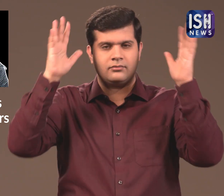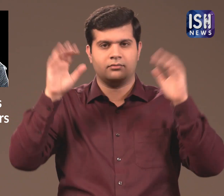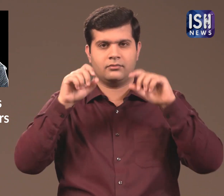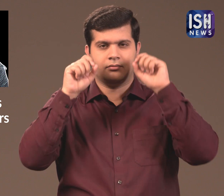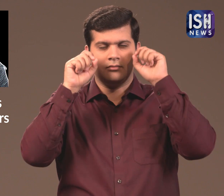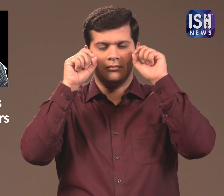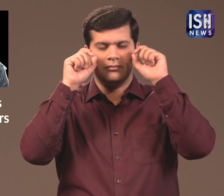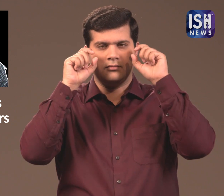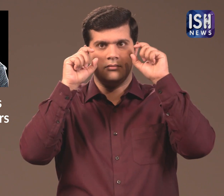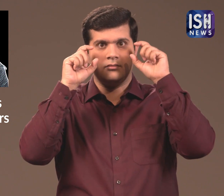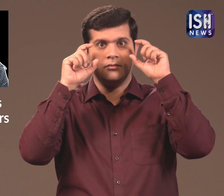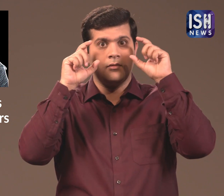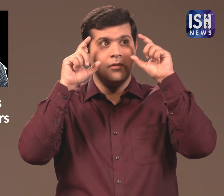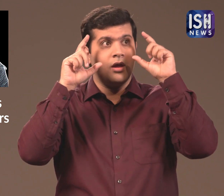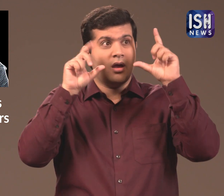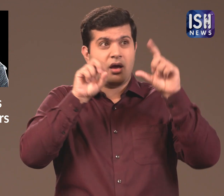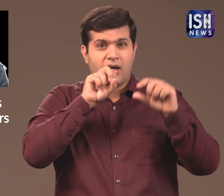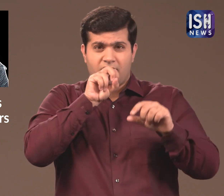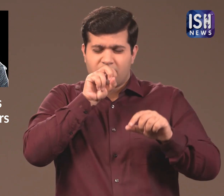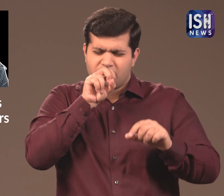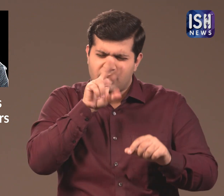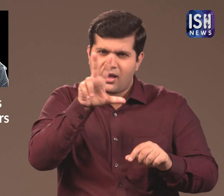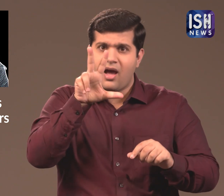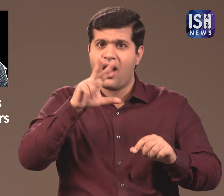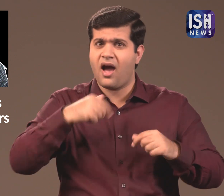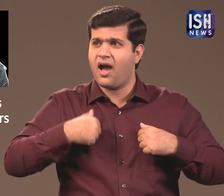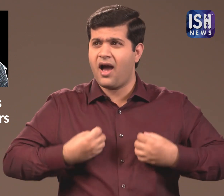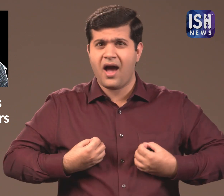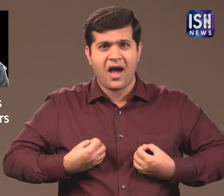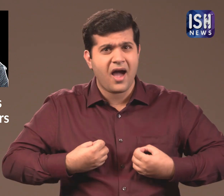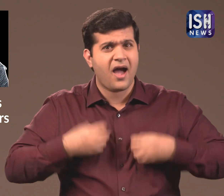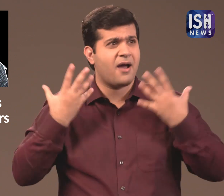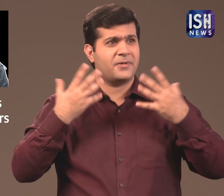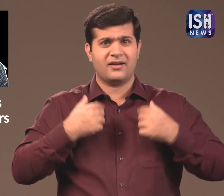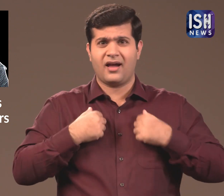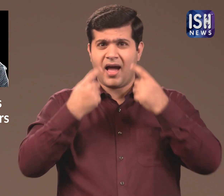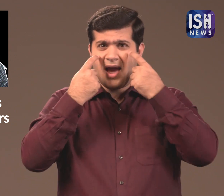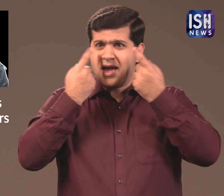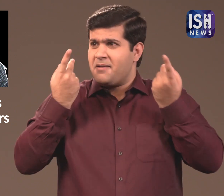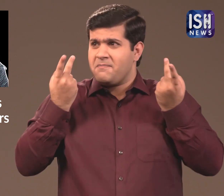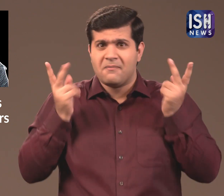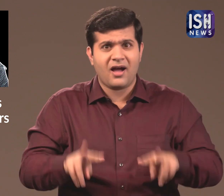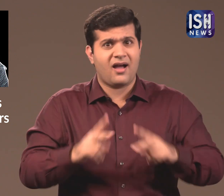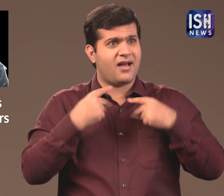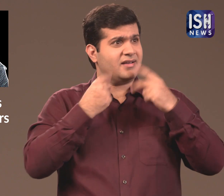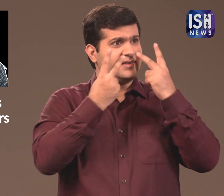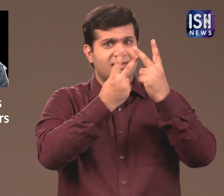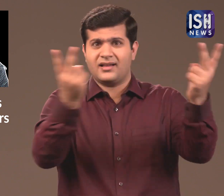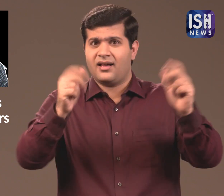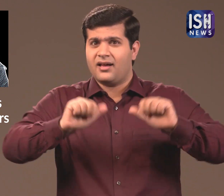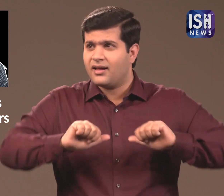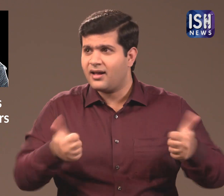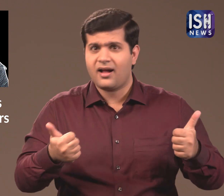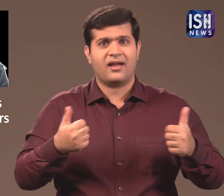When he opened his eye, he happily shouted that he got his eyesight back.